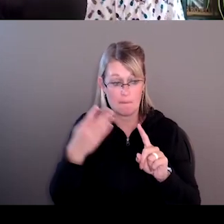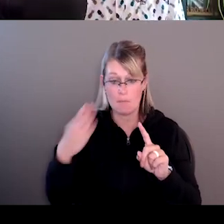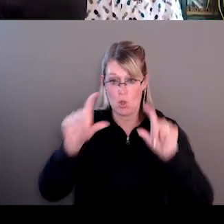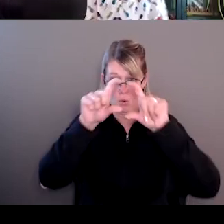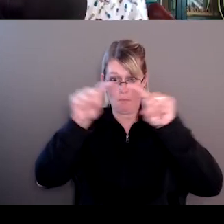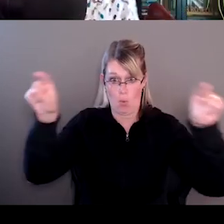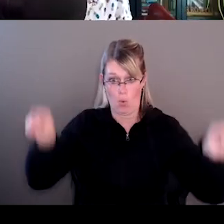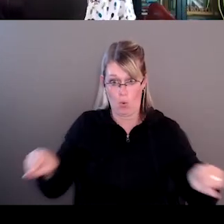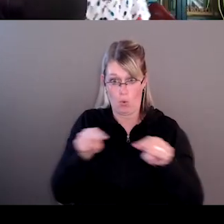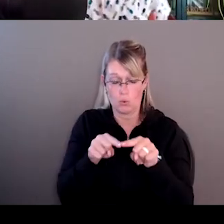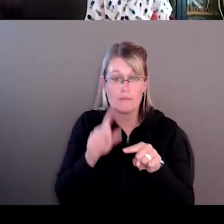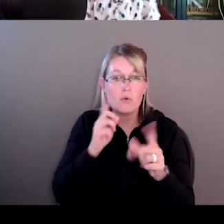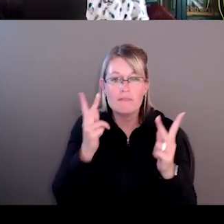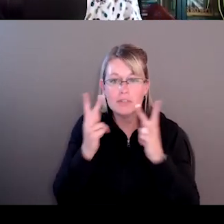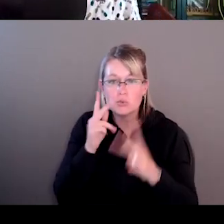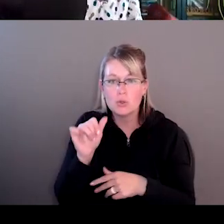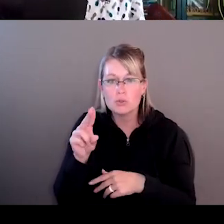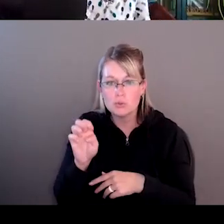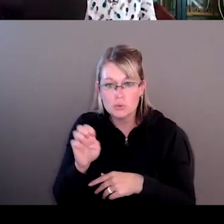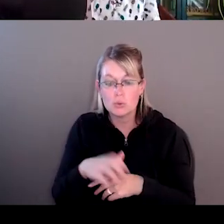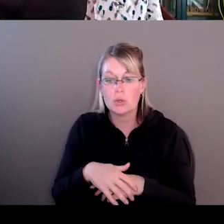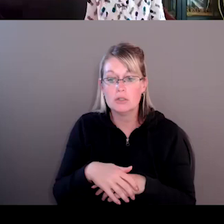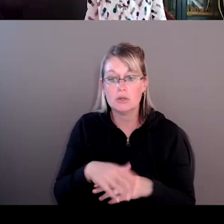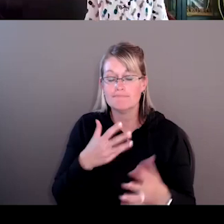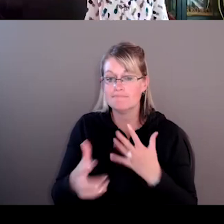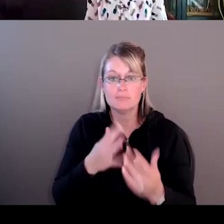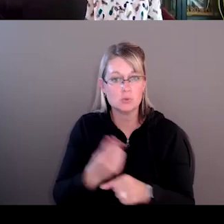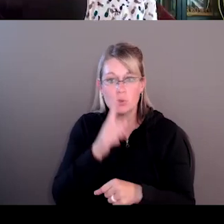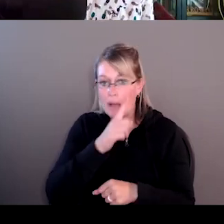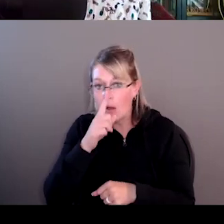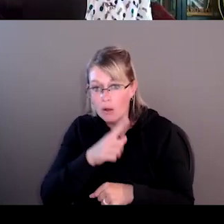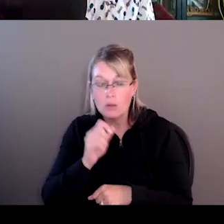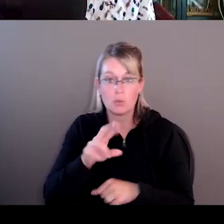and hover visual cue. So whether you are using your mouse or your keyboard, you can see where